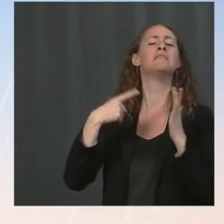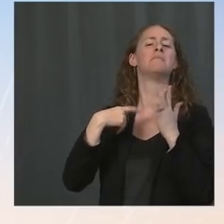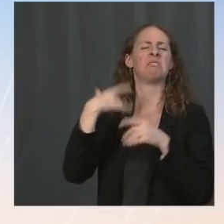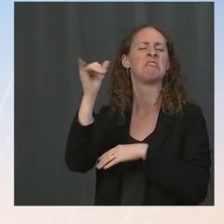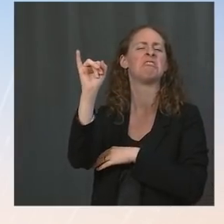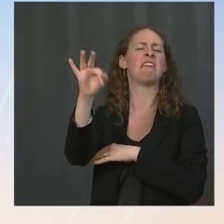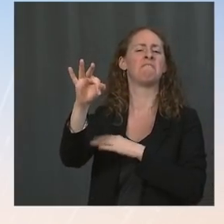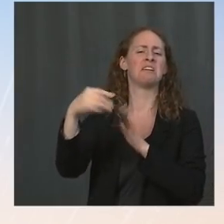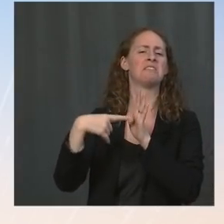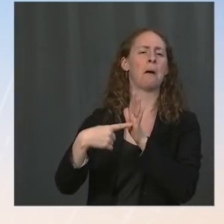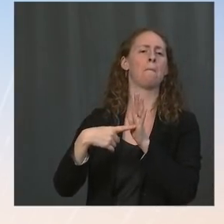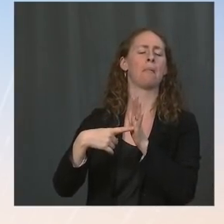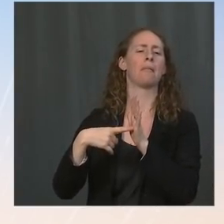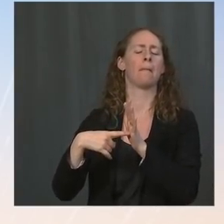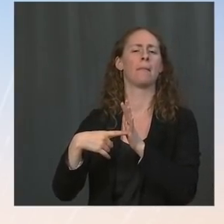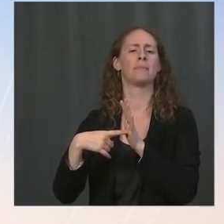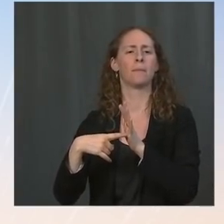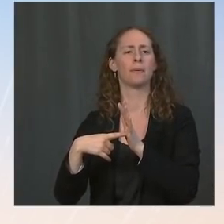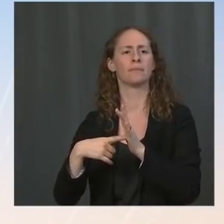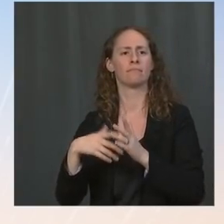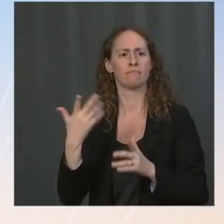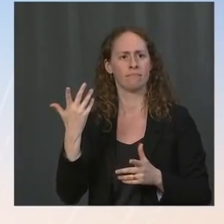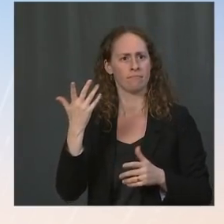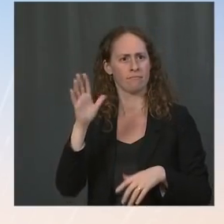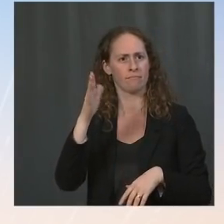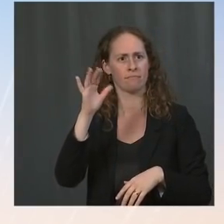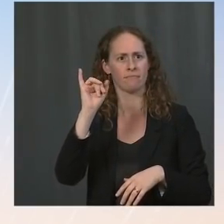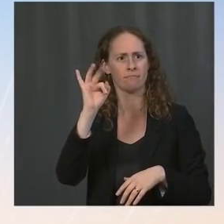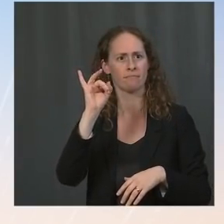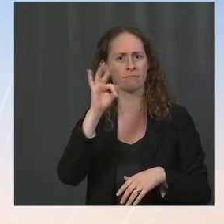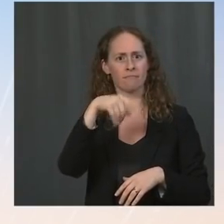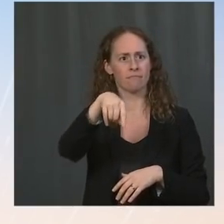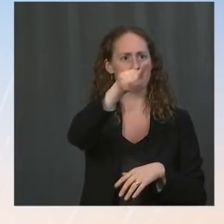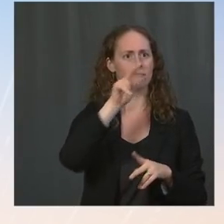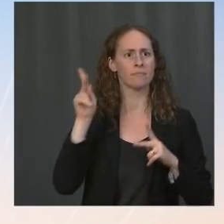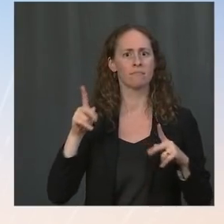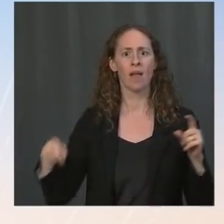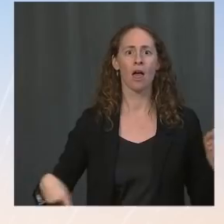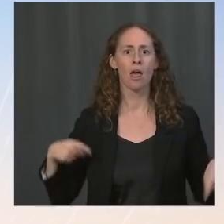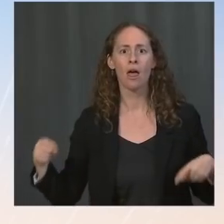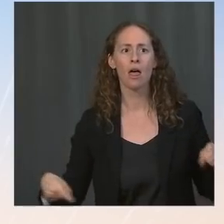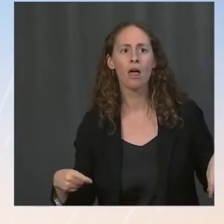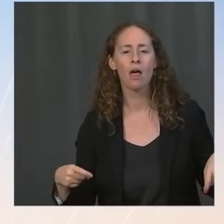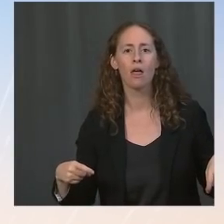what would be your message to those Americans who may get left behind who were trying to get out? Ms. Psaki: Well, as you noted,